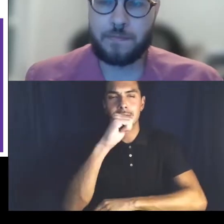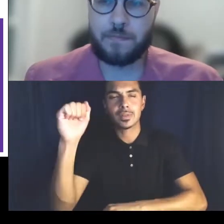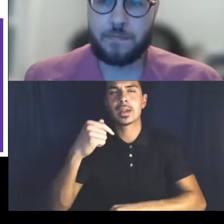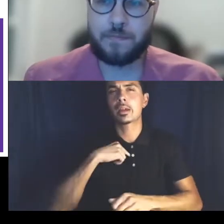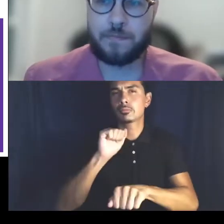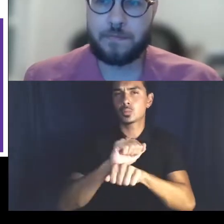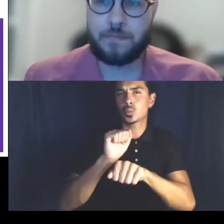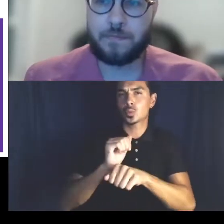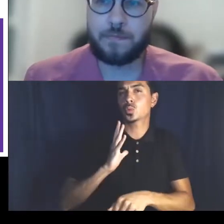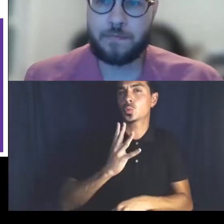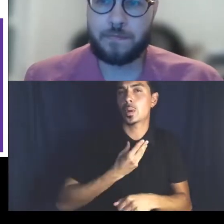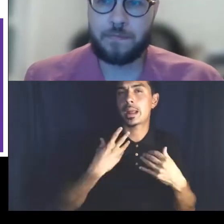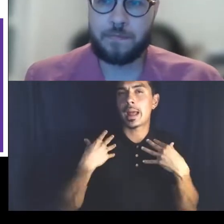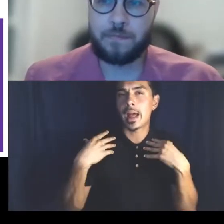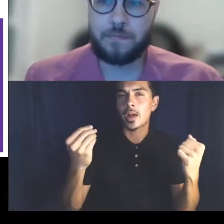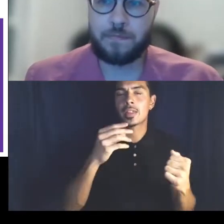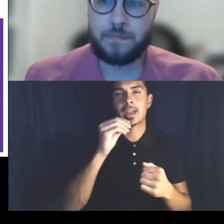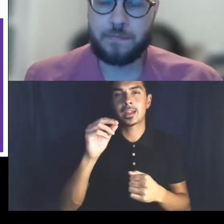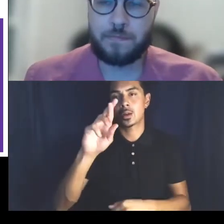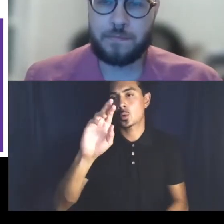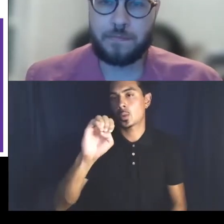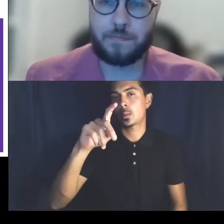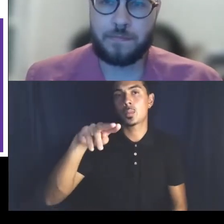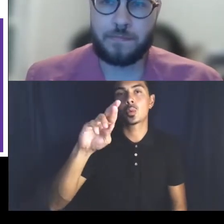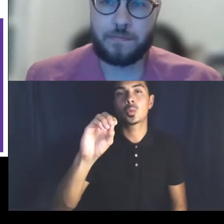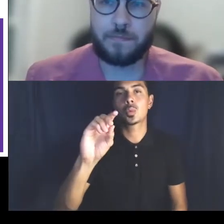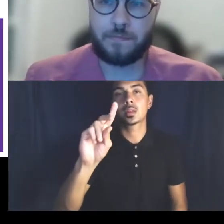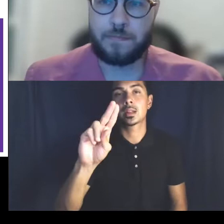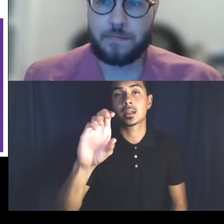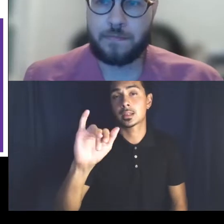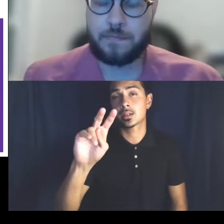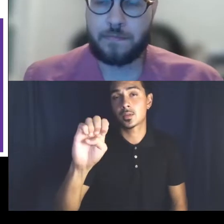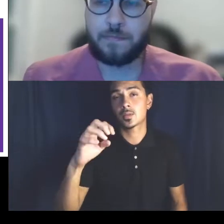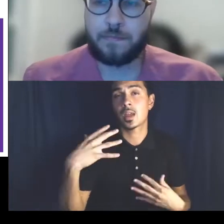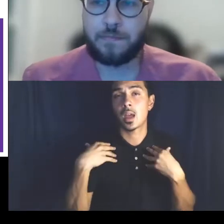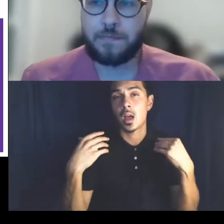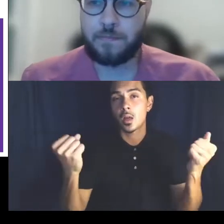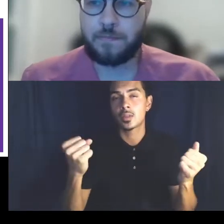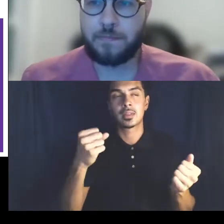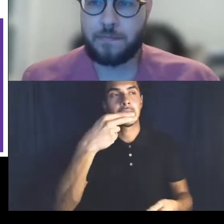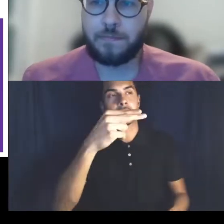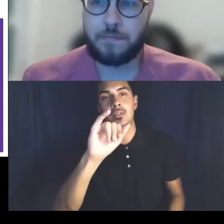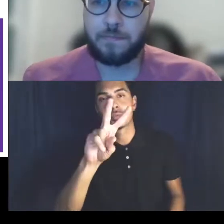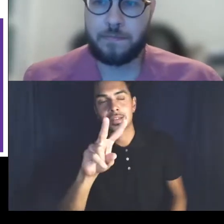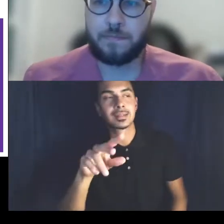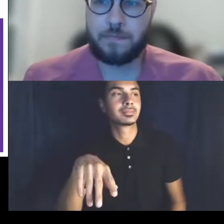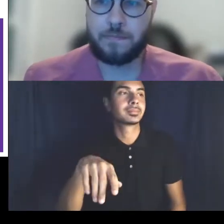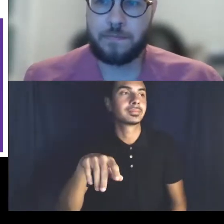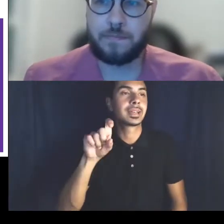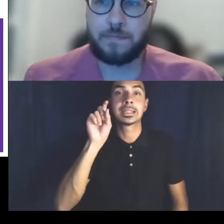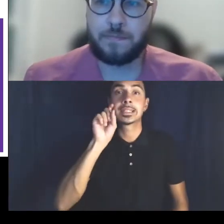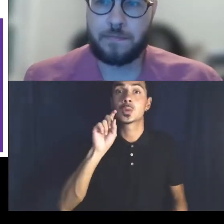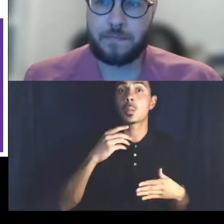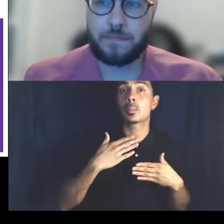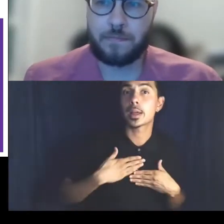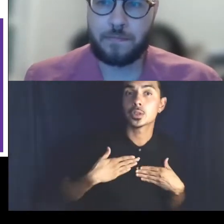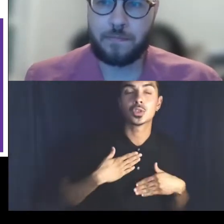sexual health, reproductive health, HIV stuff, sexual pleasure stuff, for a really long time now,